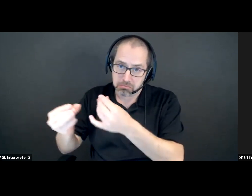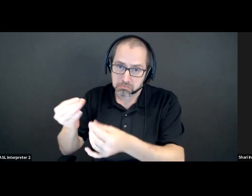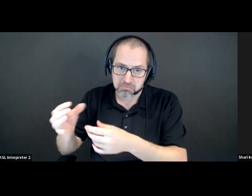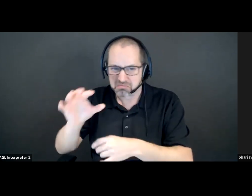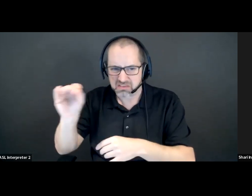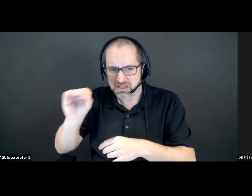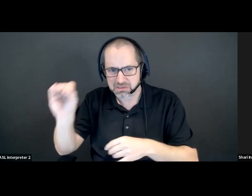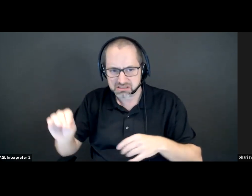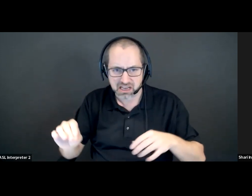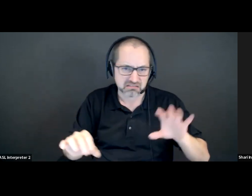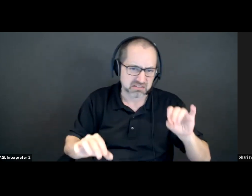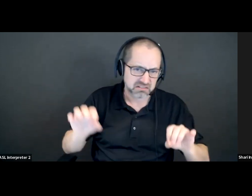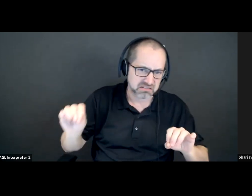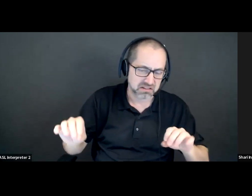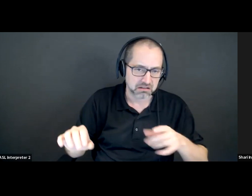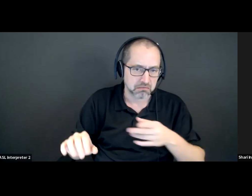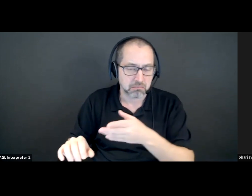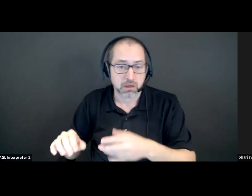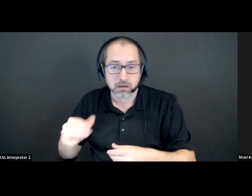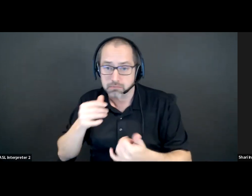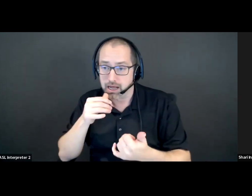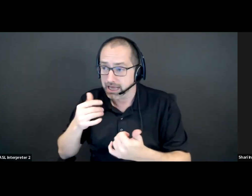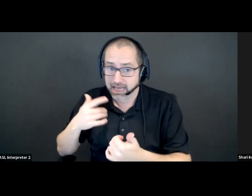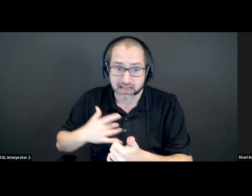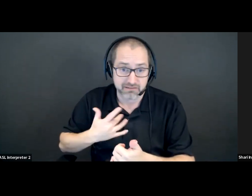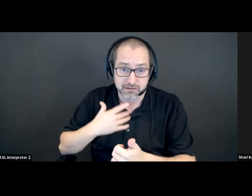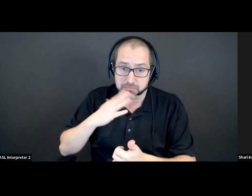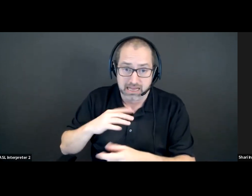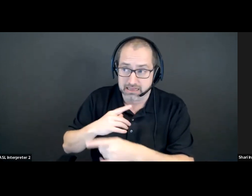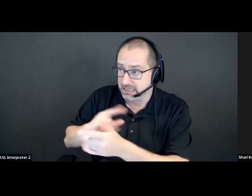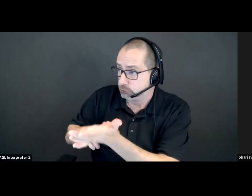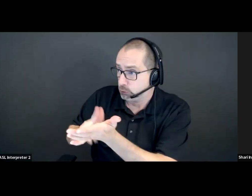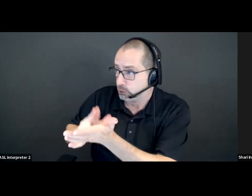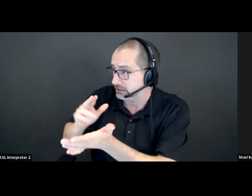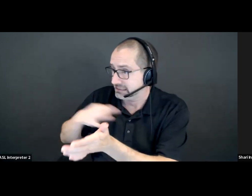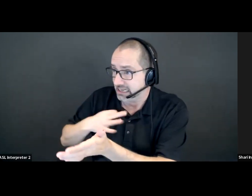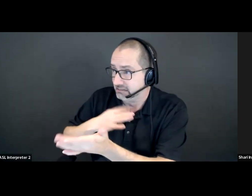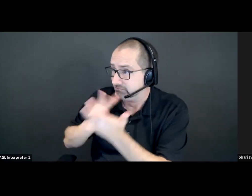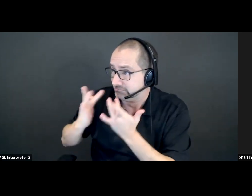this healthcare worker shortage but I can't even perform CPR, it's a basic requirement for the job.